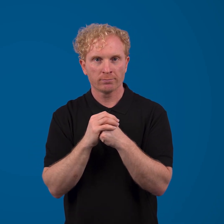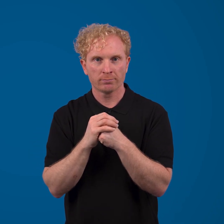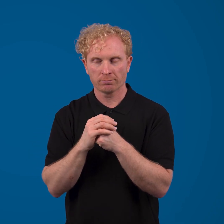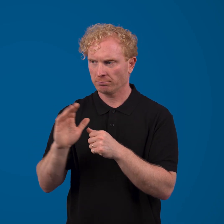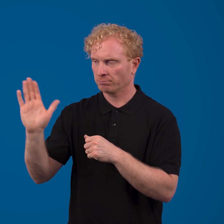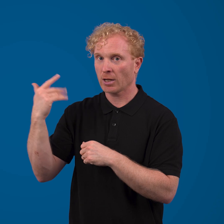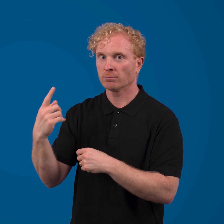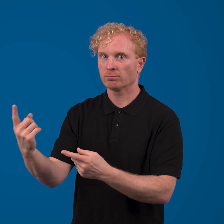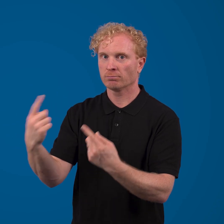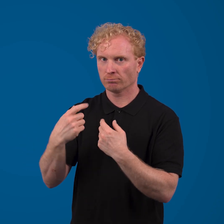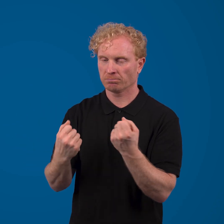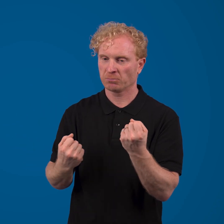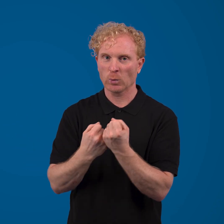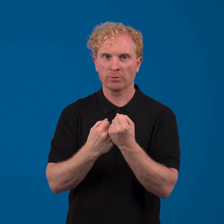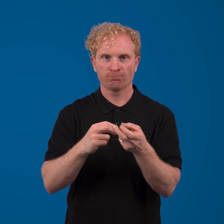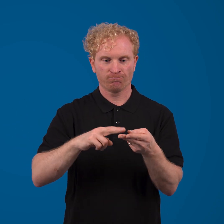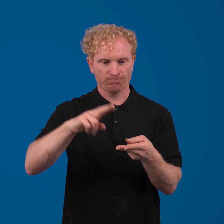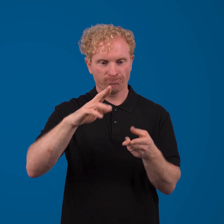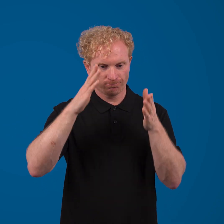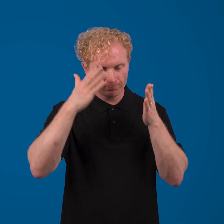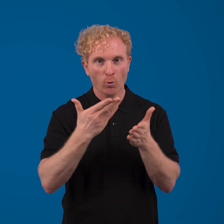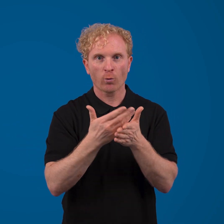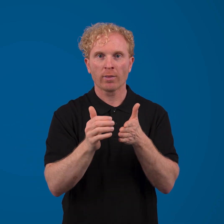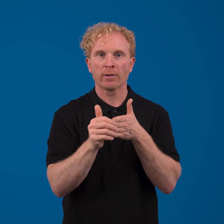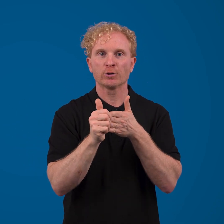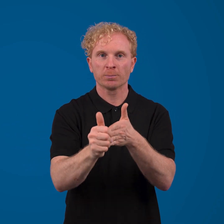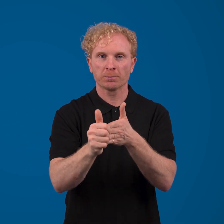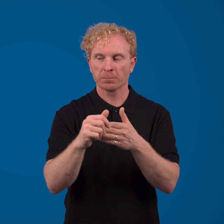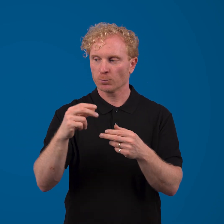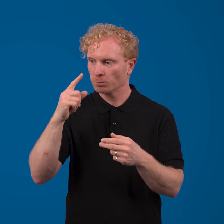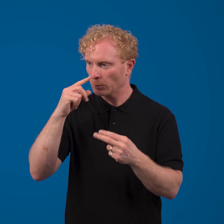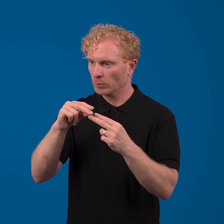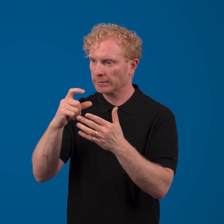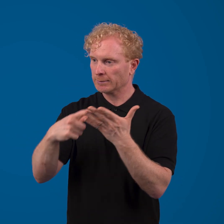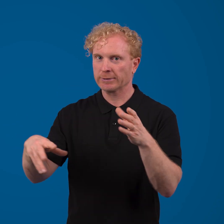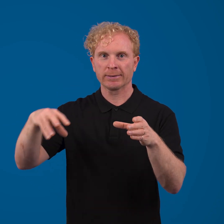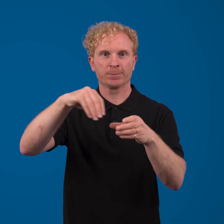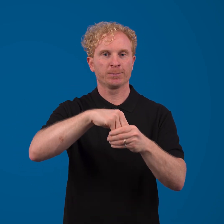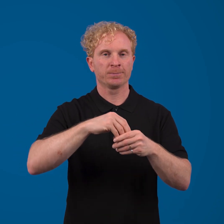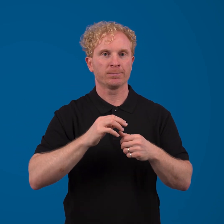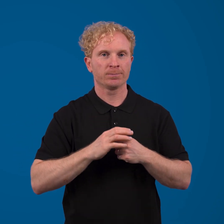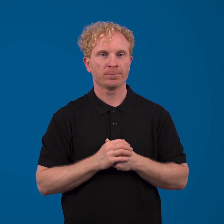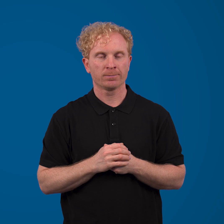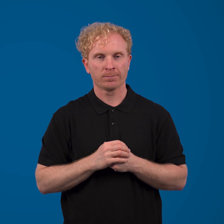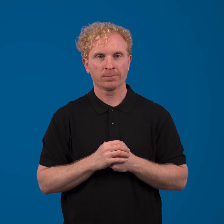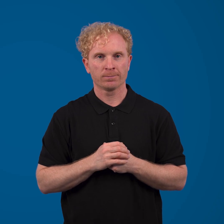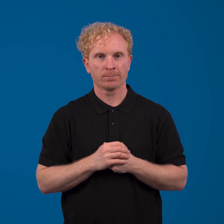There was support for increasing leadership by people with disability.